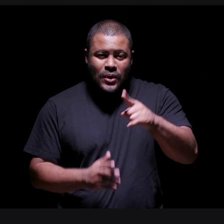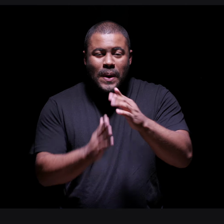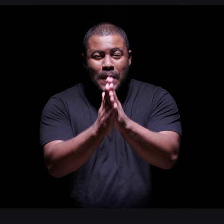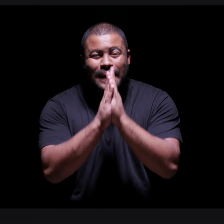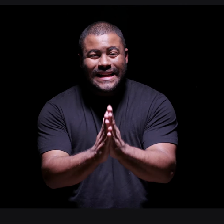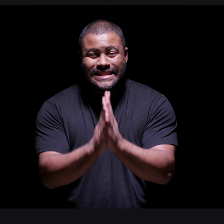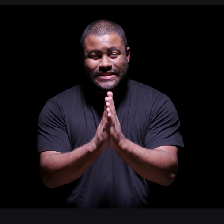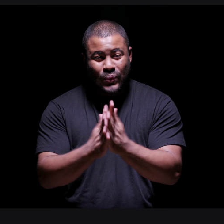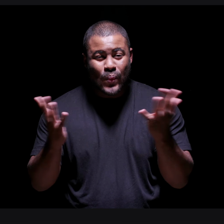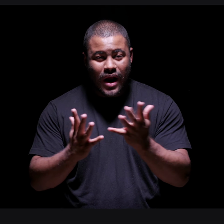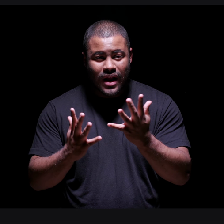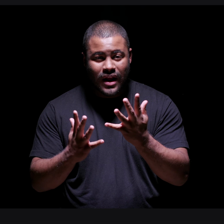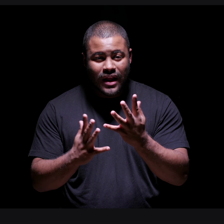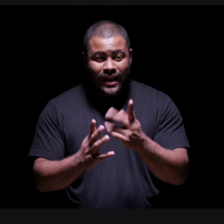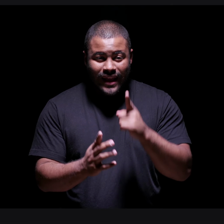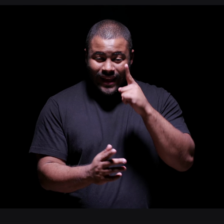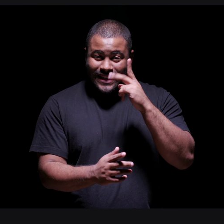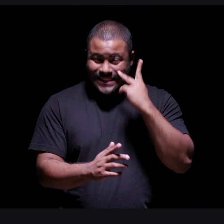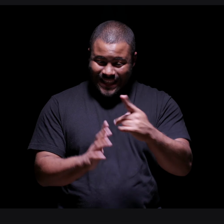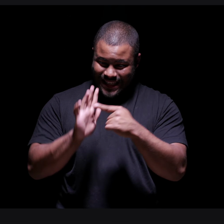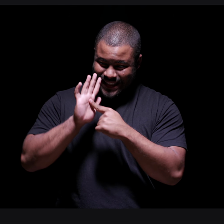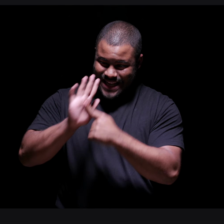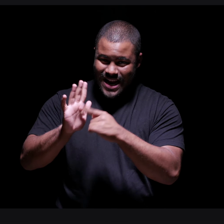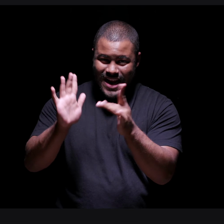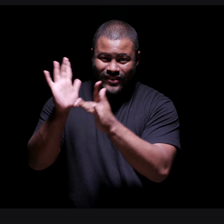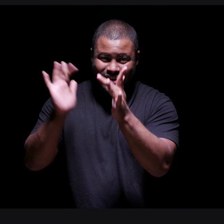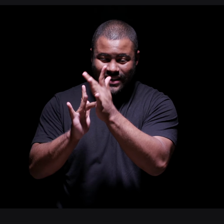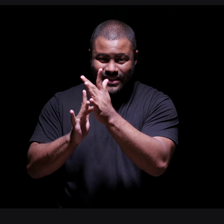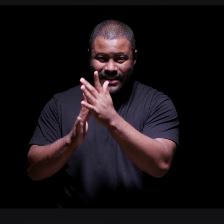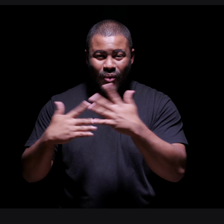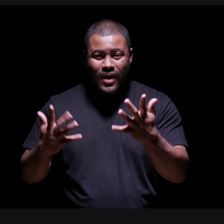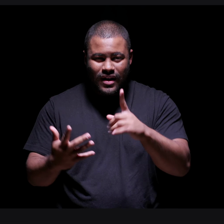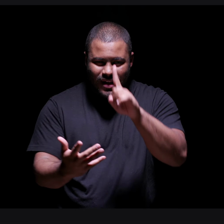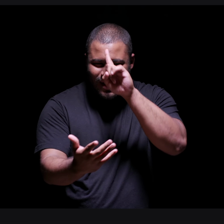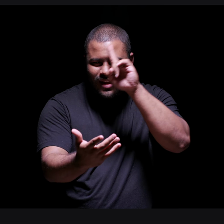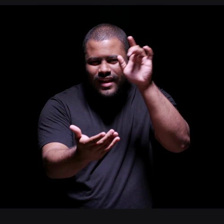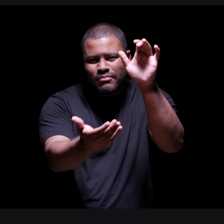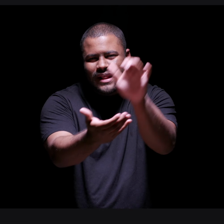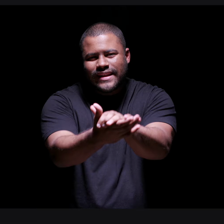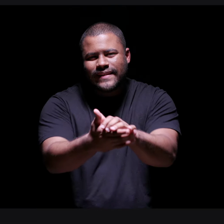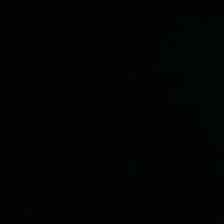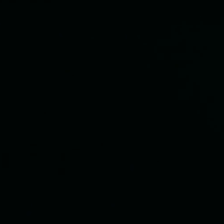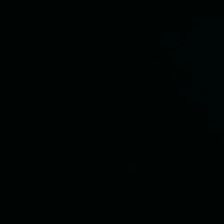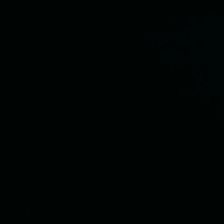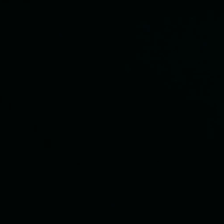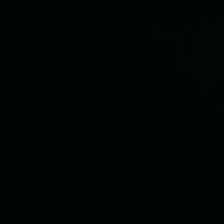To please look at these pages, see the signs of Jesus, and believe.